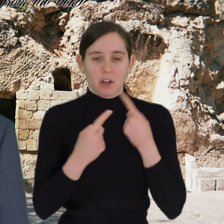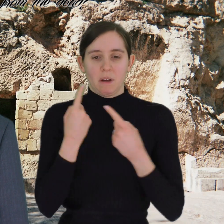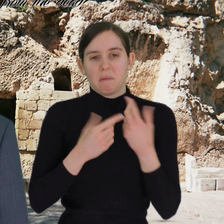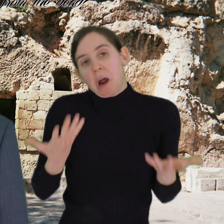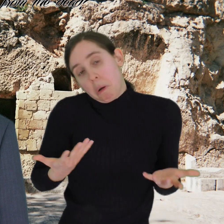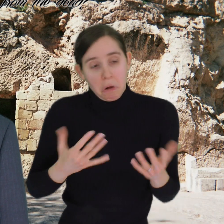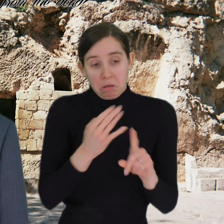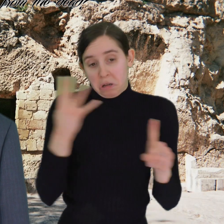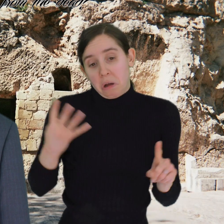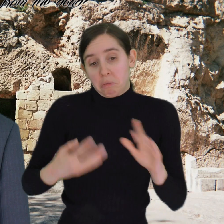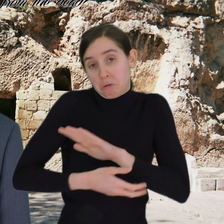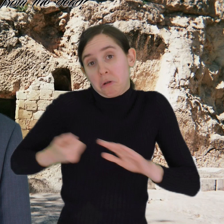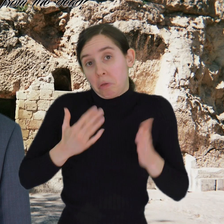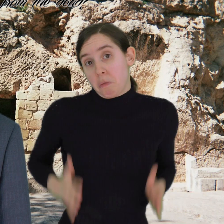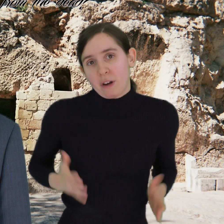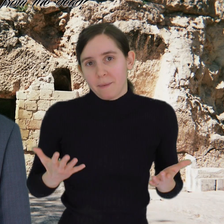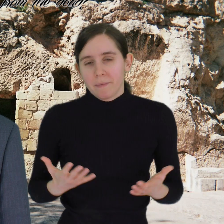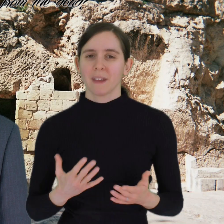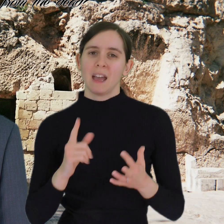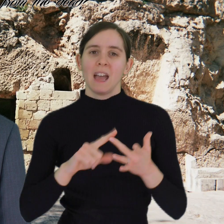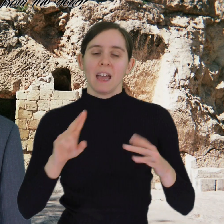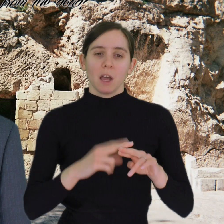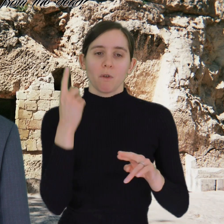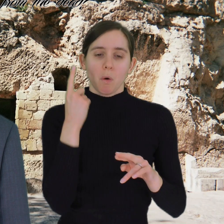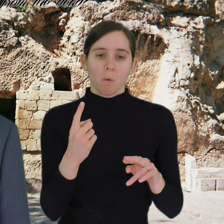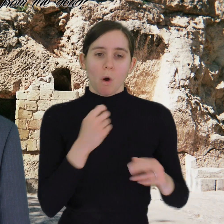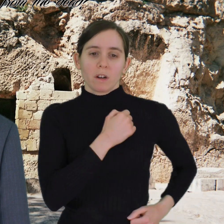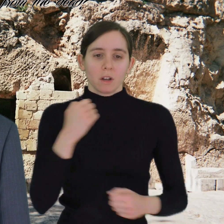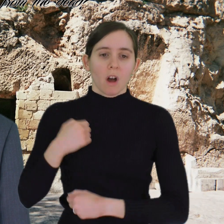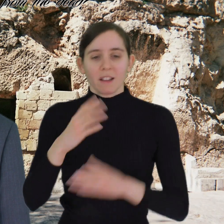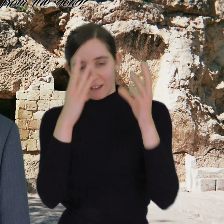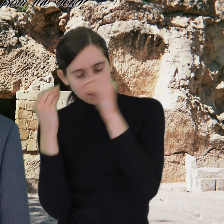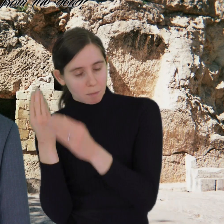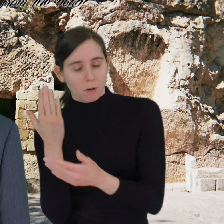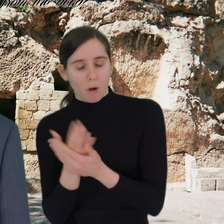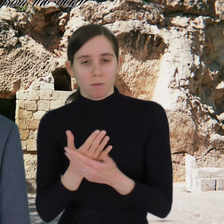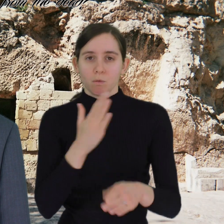If only one guard fell asleep on duty the entire guard unit was executed.